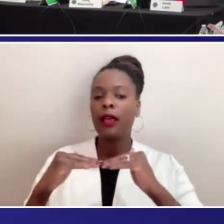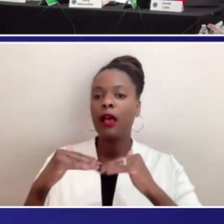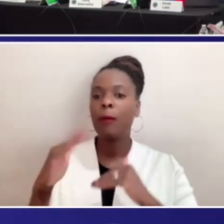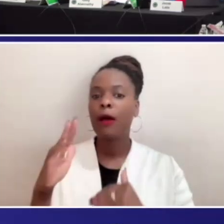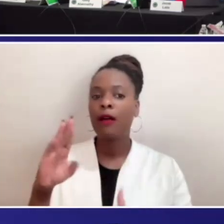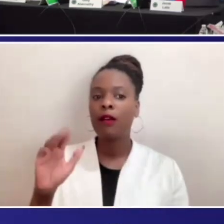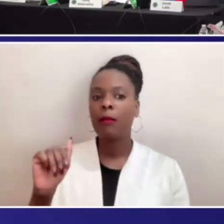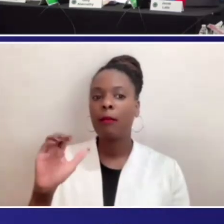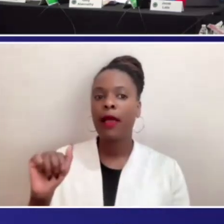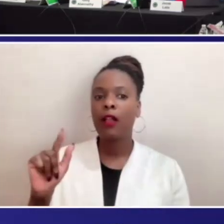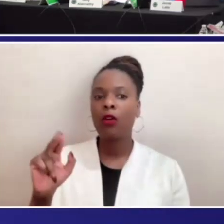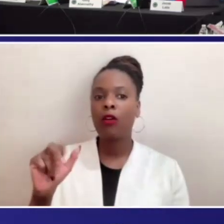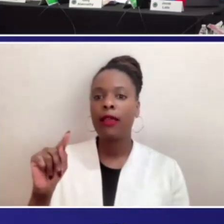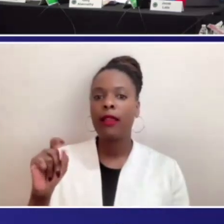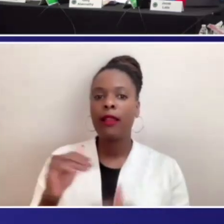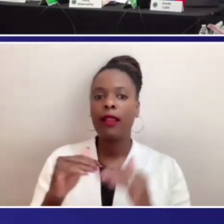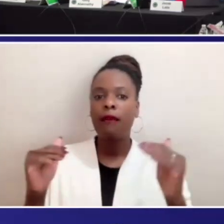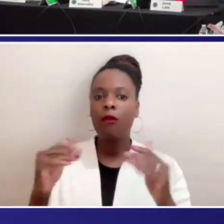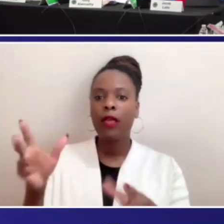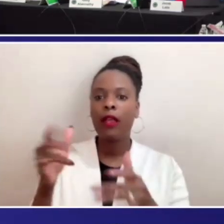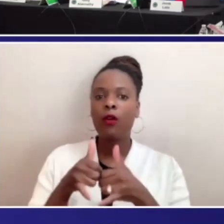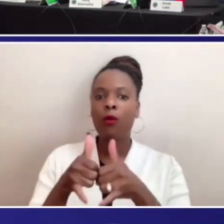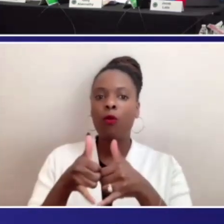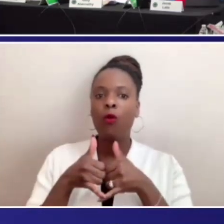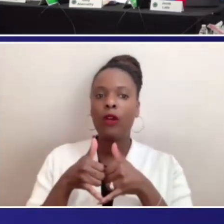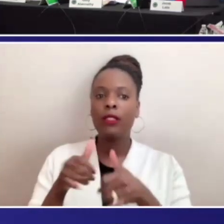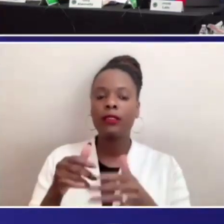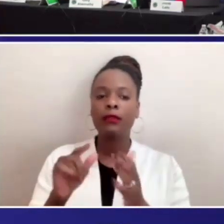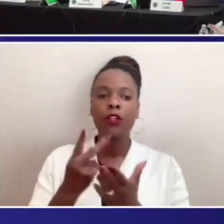awards a graduate credential other than a professional degree upon completion of the